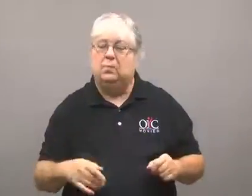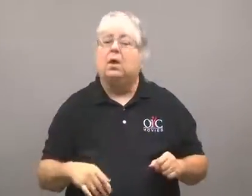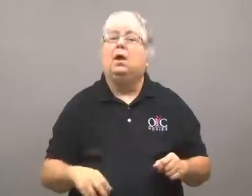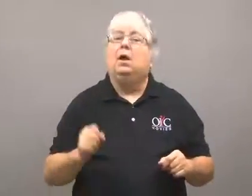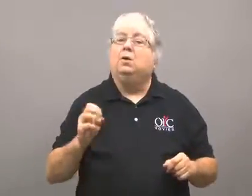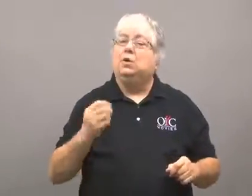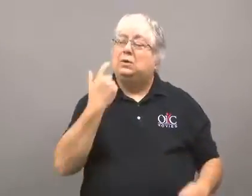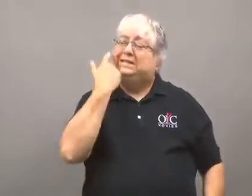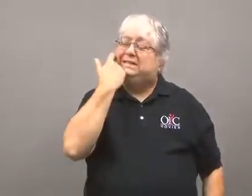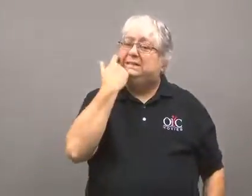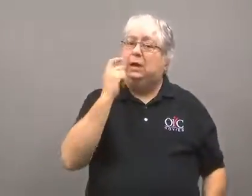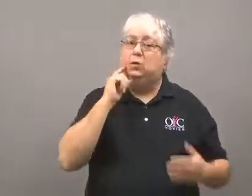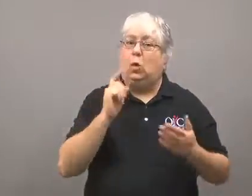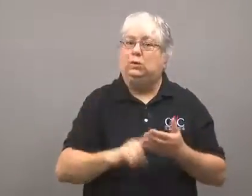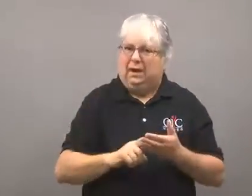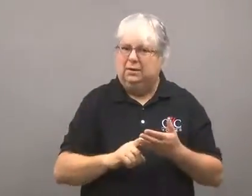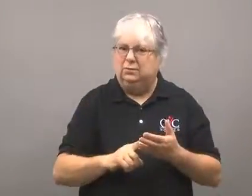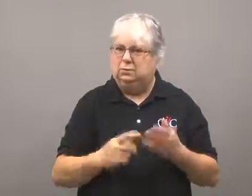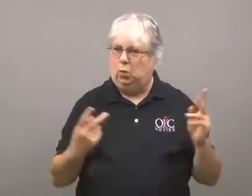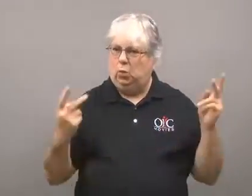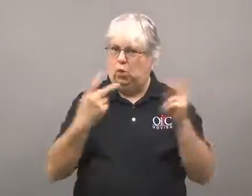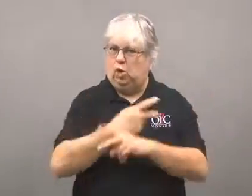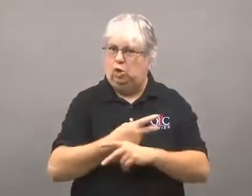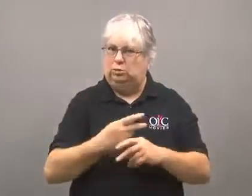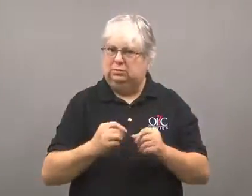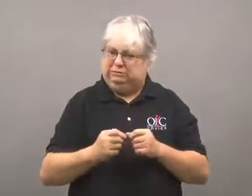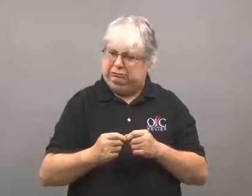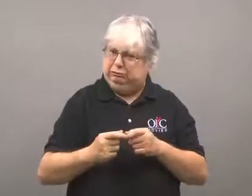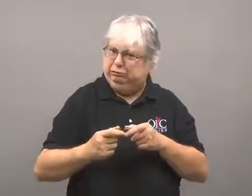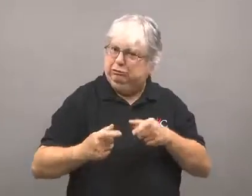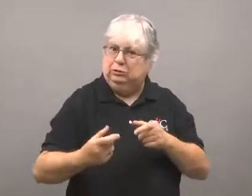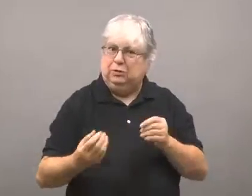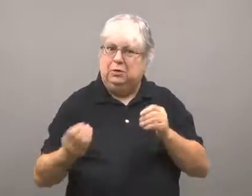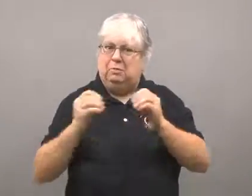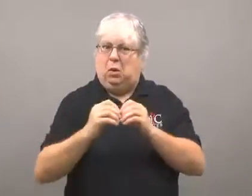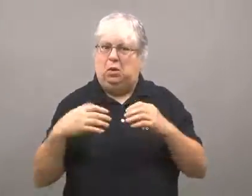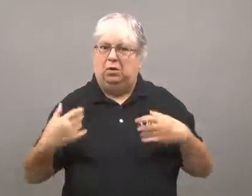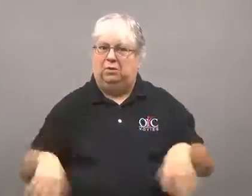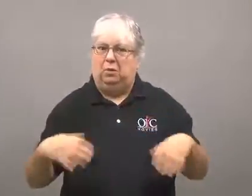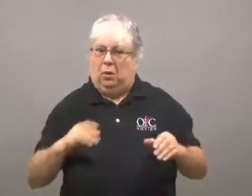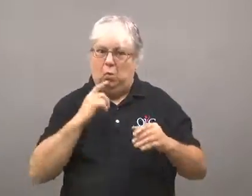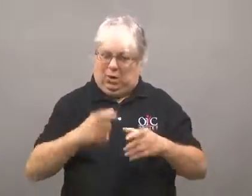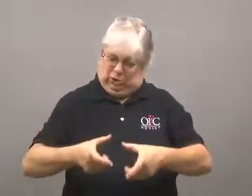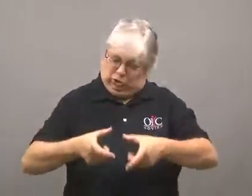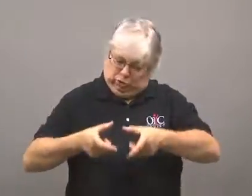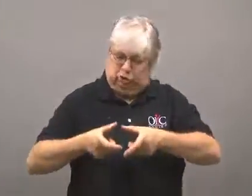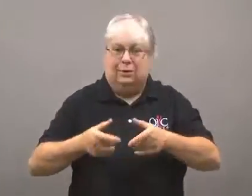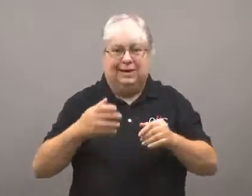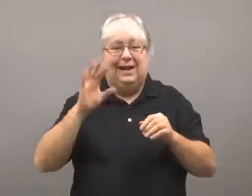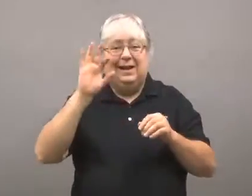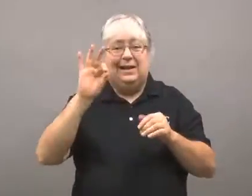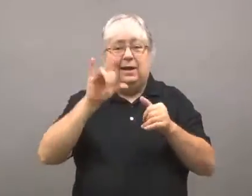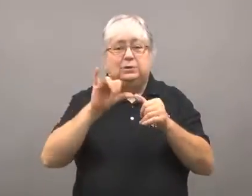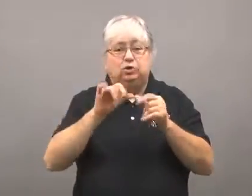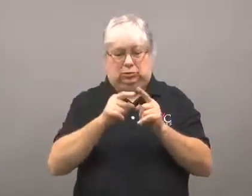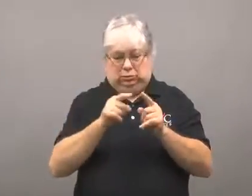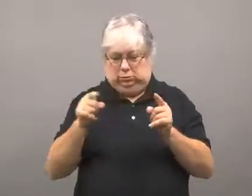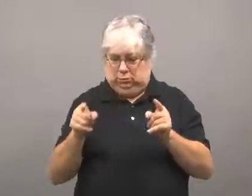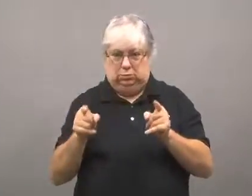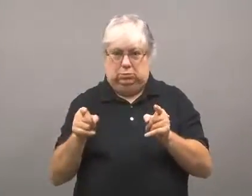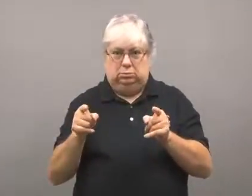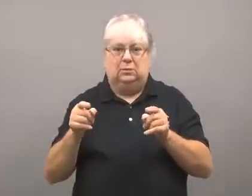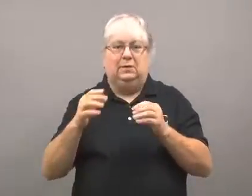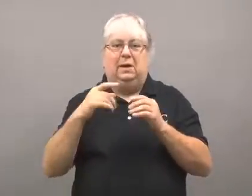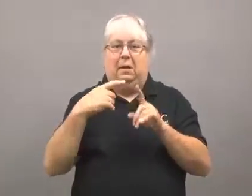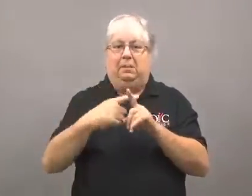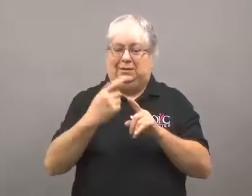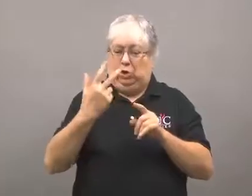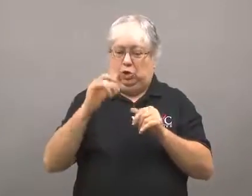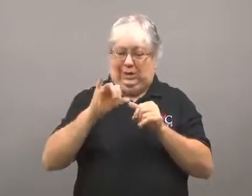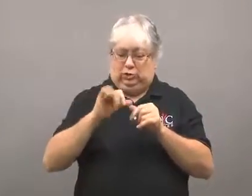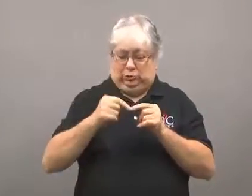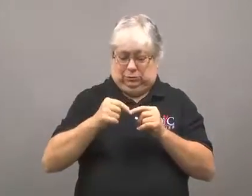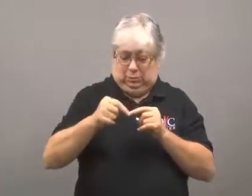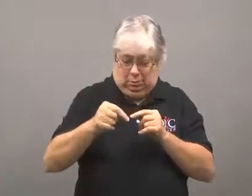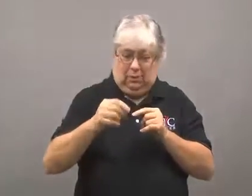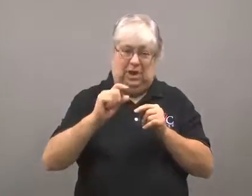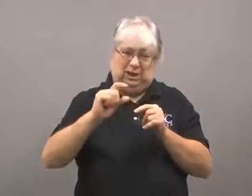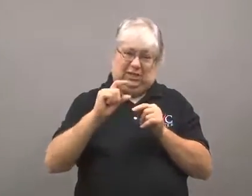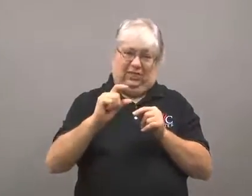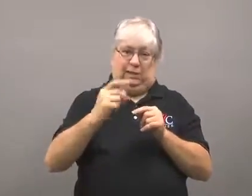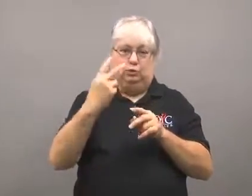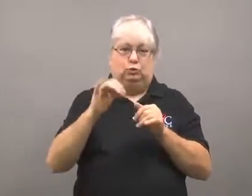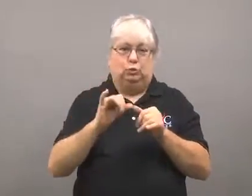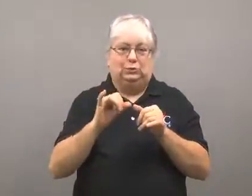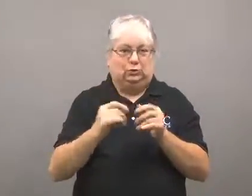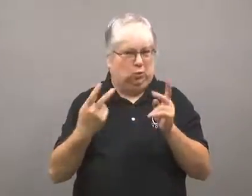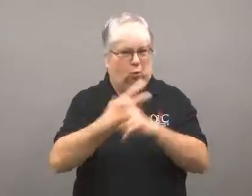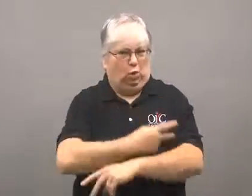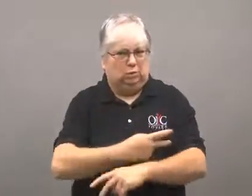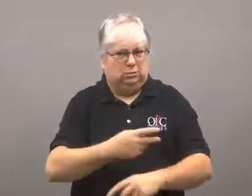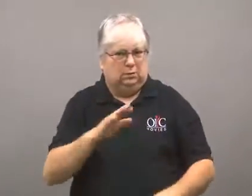My skin was fine, the problem was internal, with the scar tissue. It got worse not long ago, with the scar tissue growing larger.